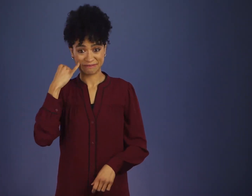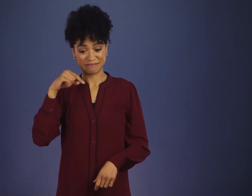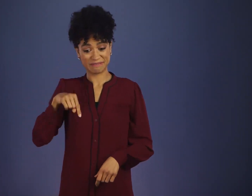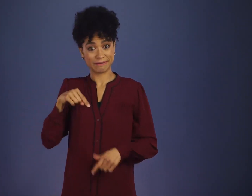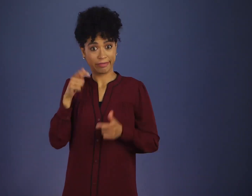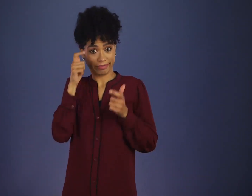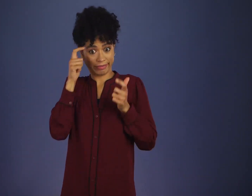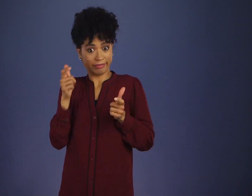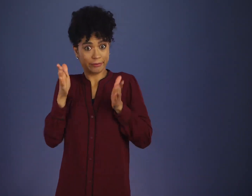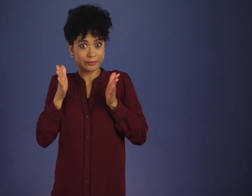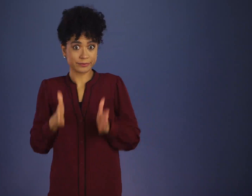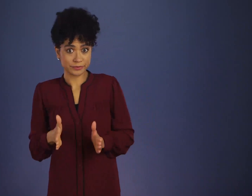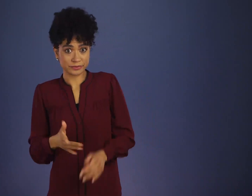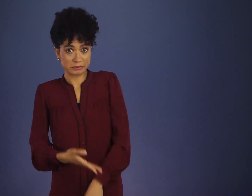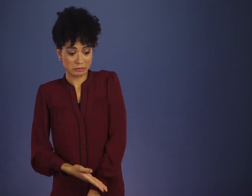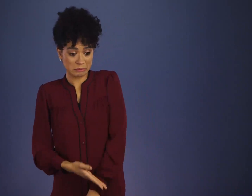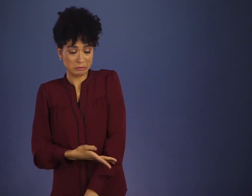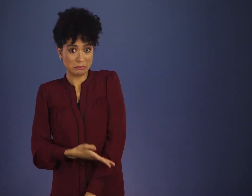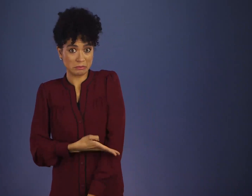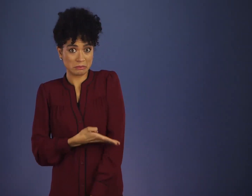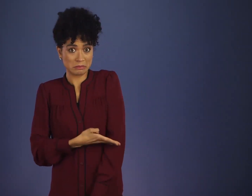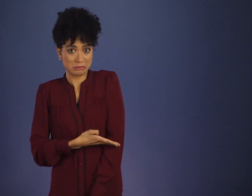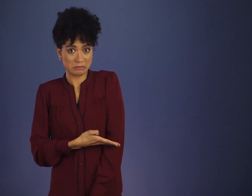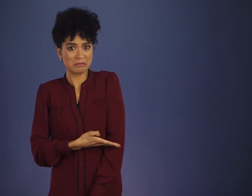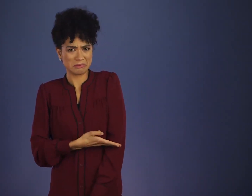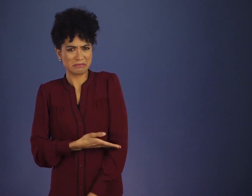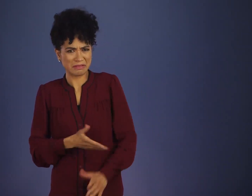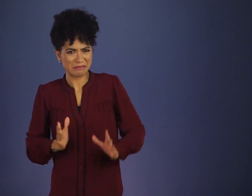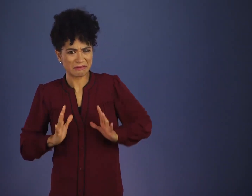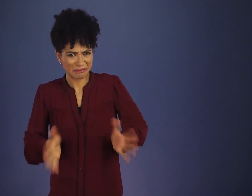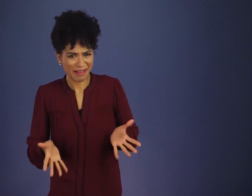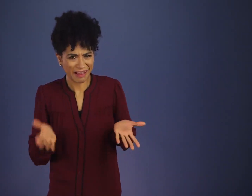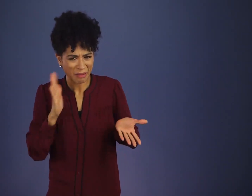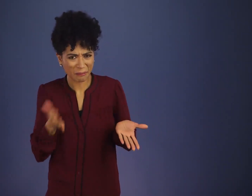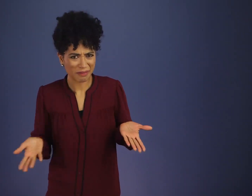We firmly believe that if only they'd treat us better, we'd be all right.